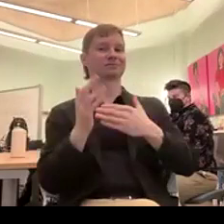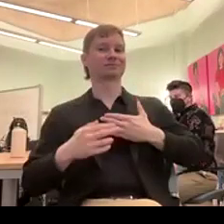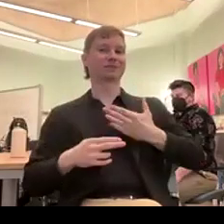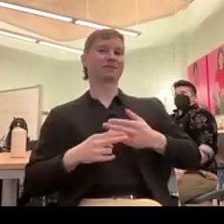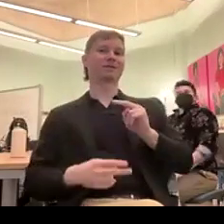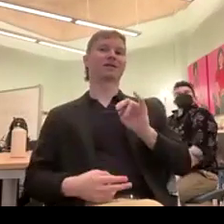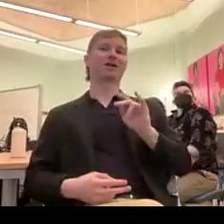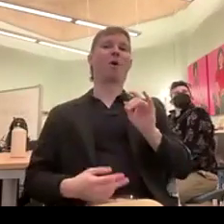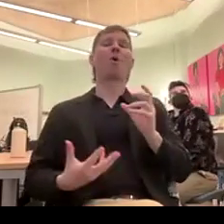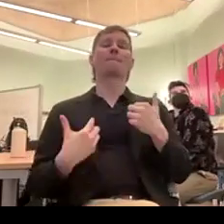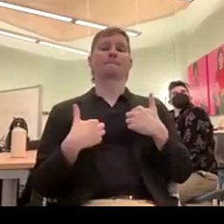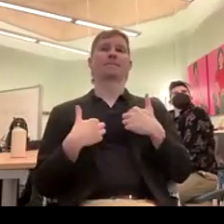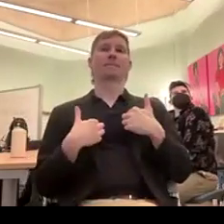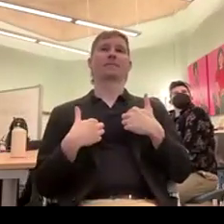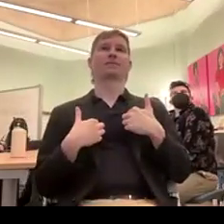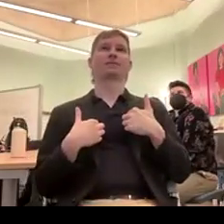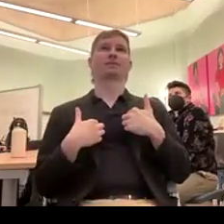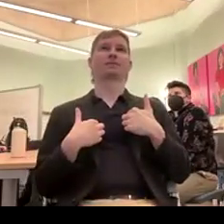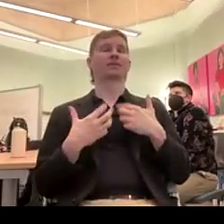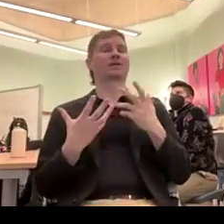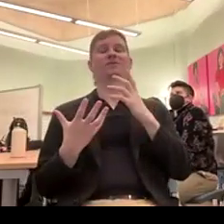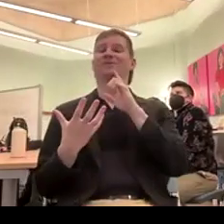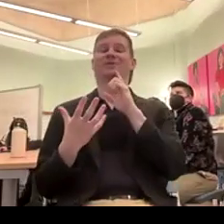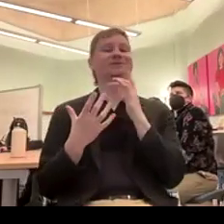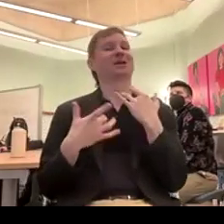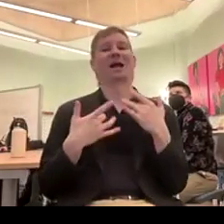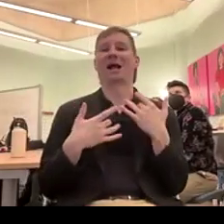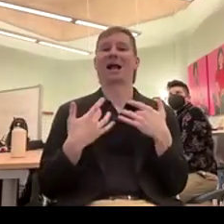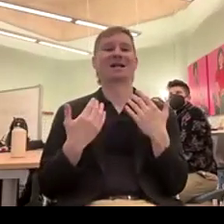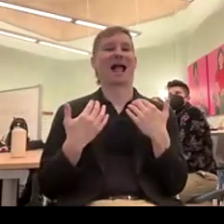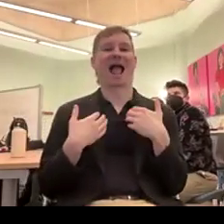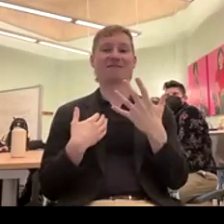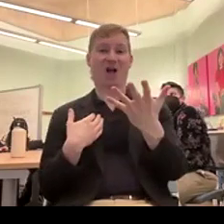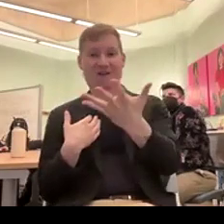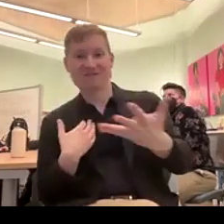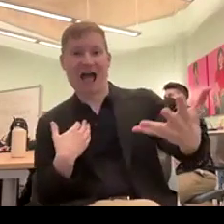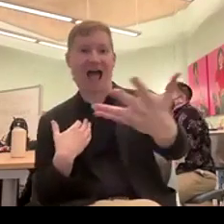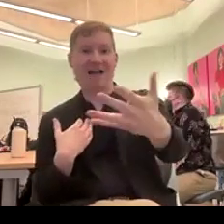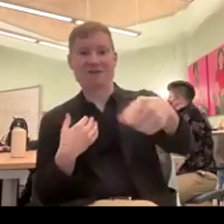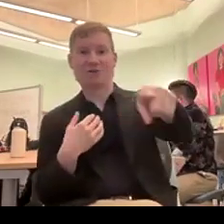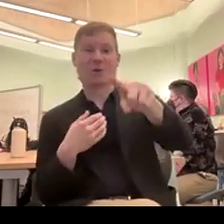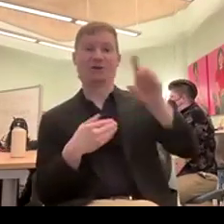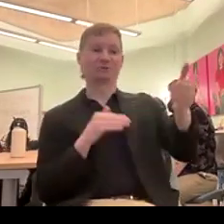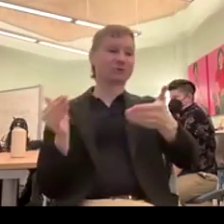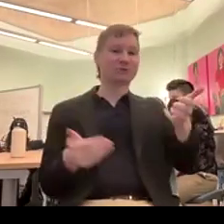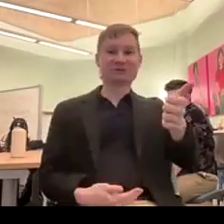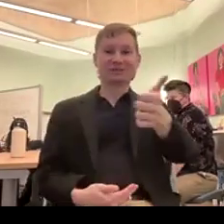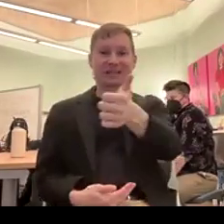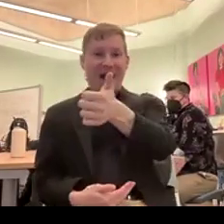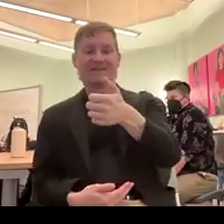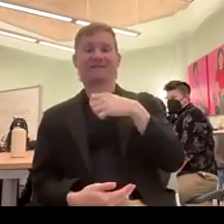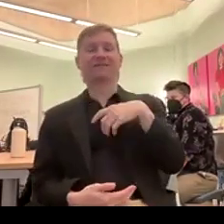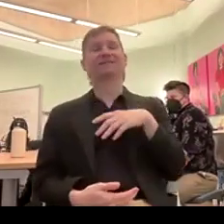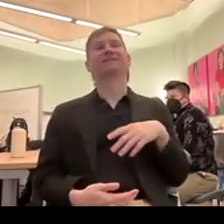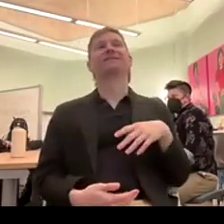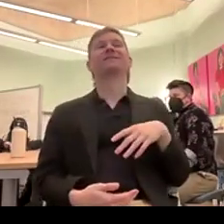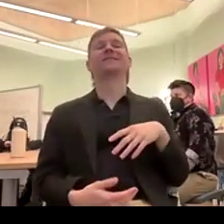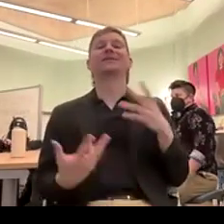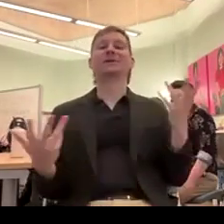Okay, so again, my name is Nico and I am really excited to have all five of these folks introduce